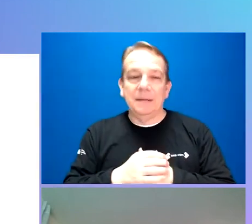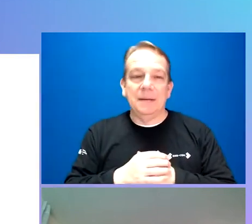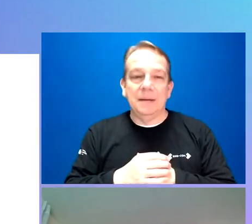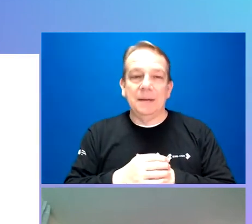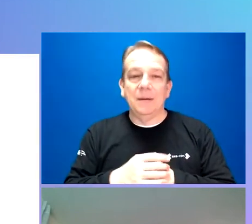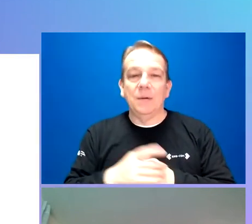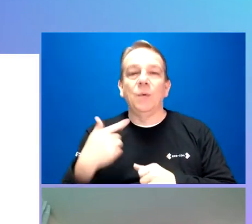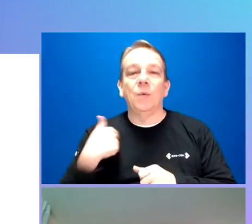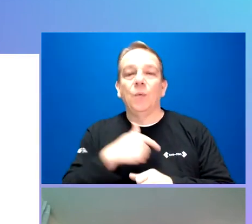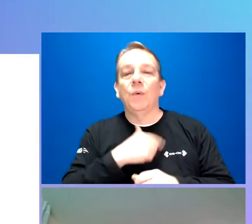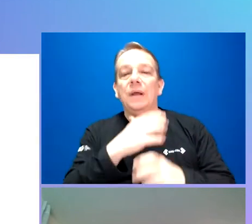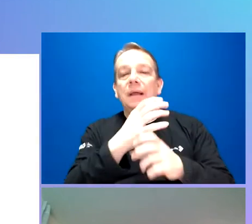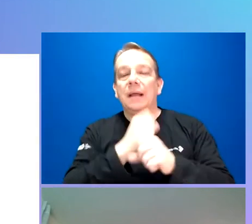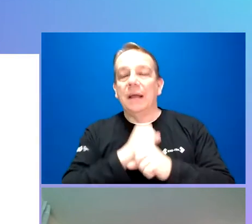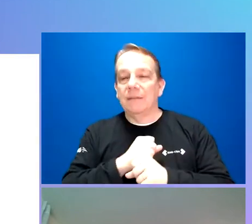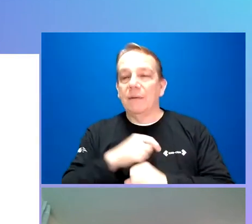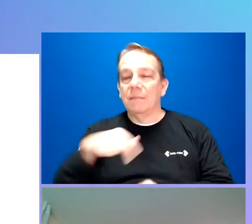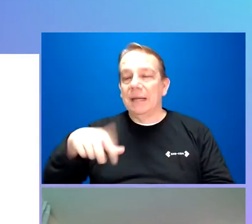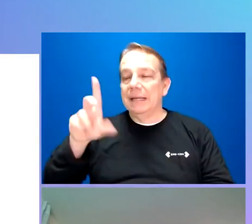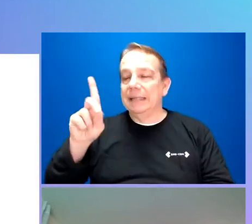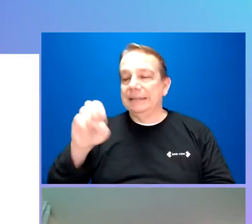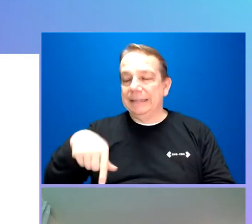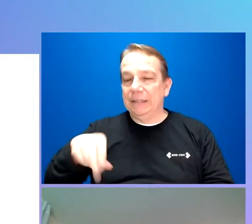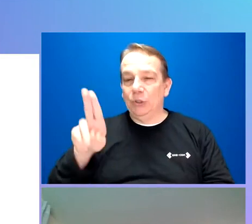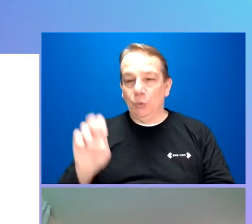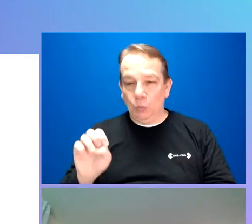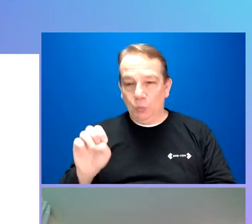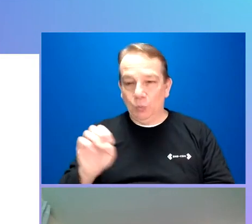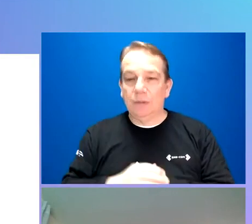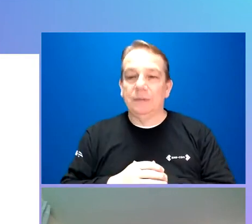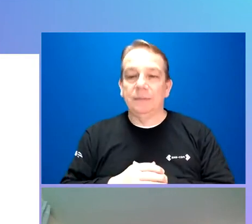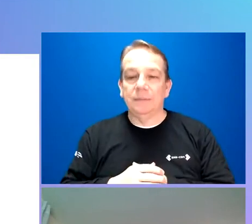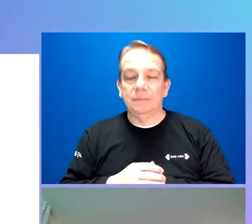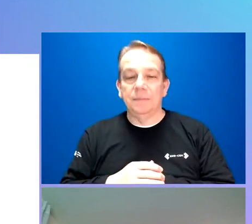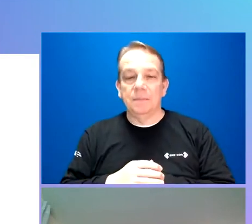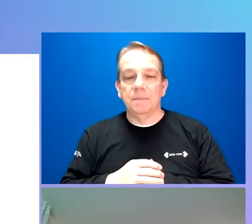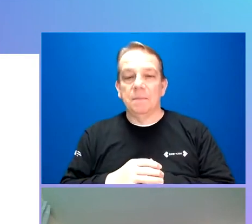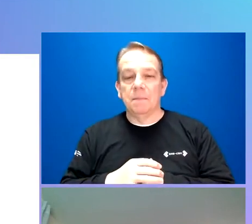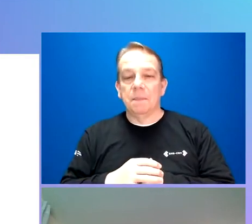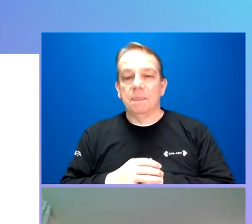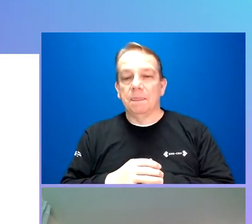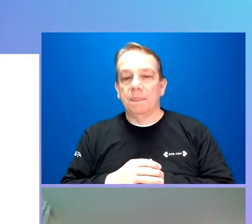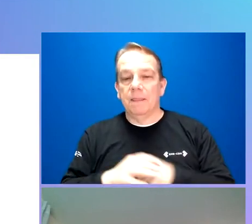got it from D Q um, this, uh,